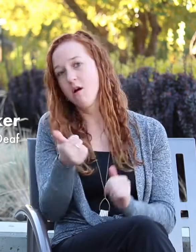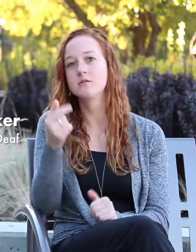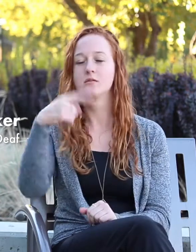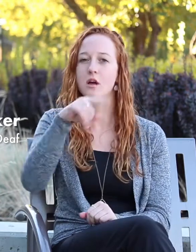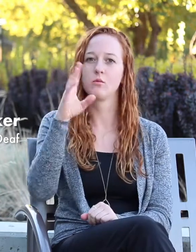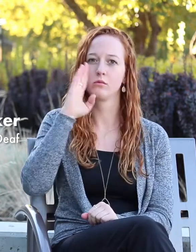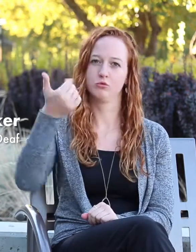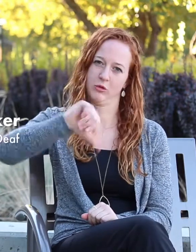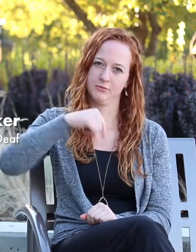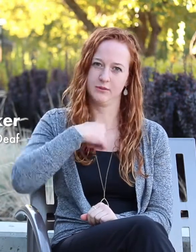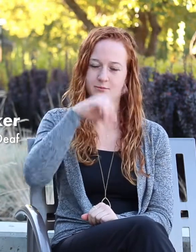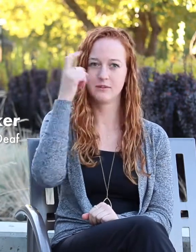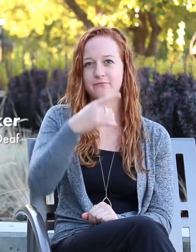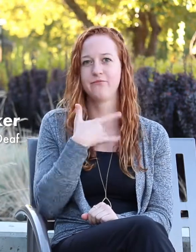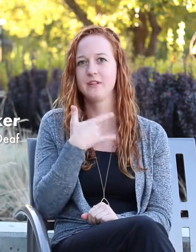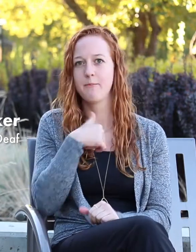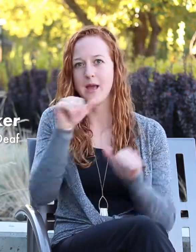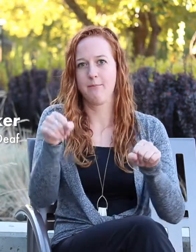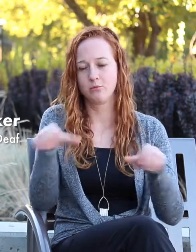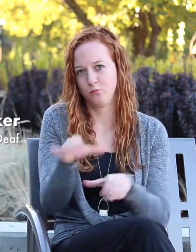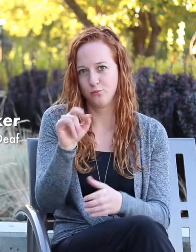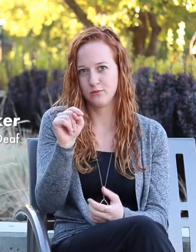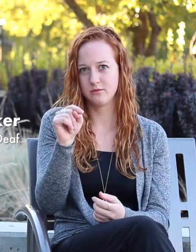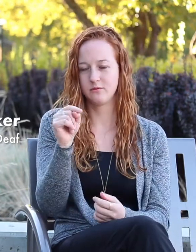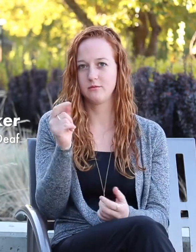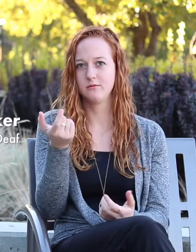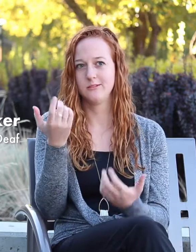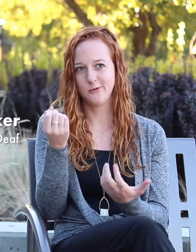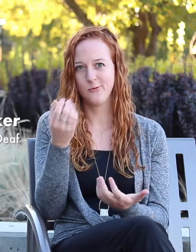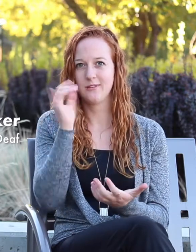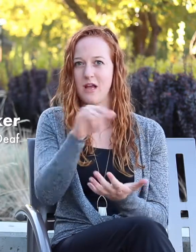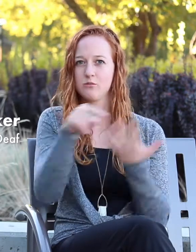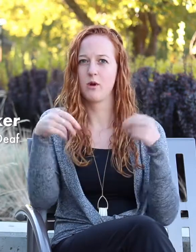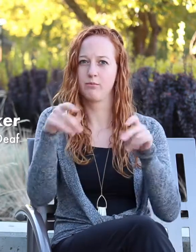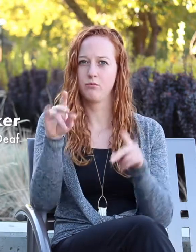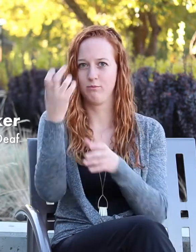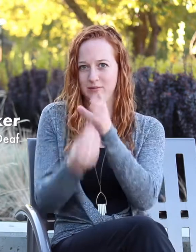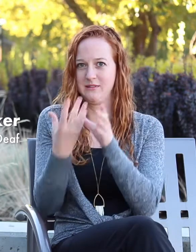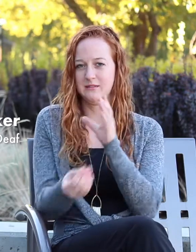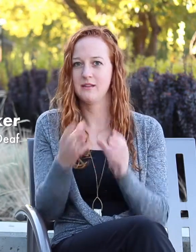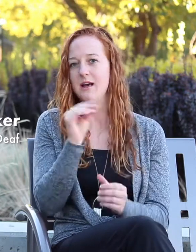because they assume that I'm not gonna be capable and so I think that there's some of those opportunities are just missing.